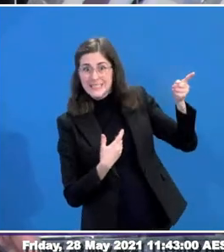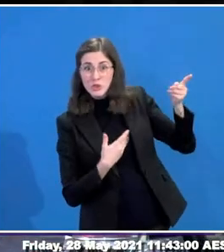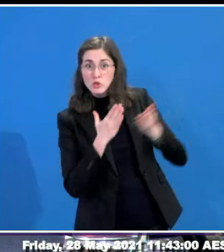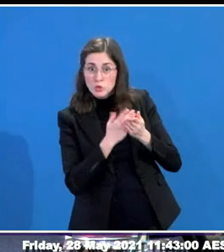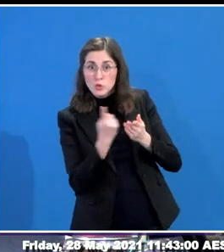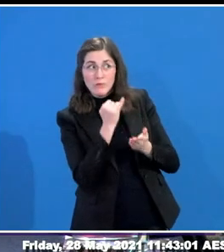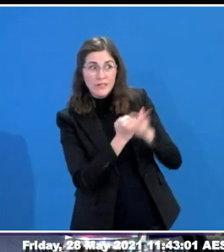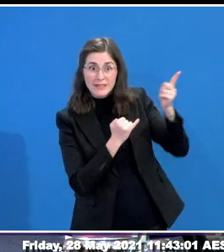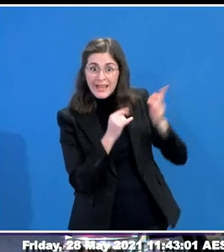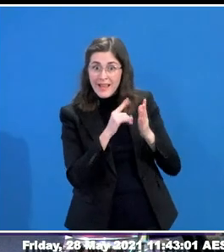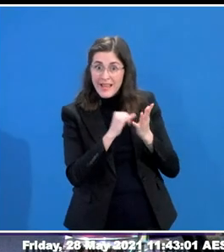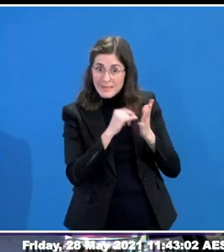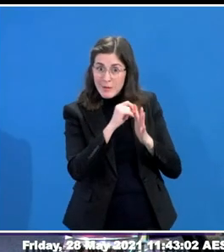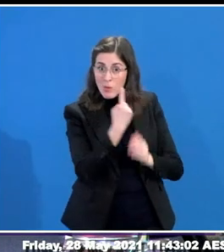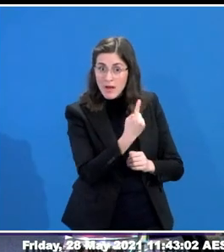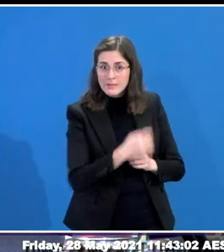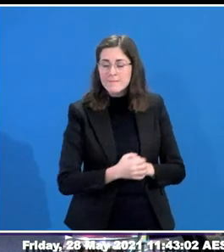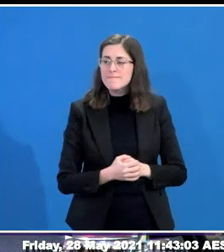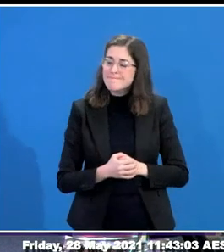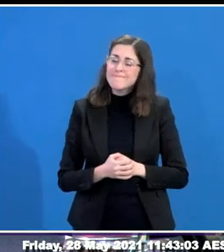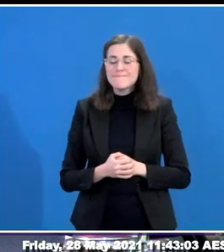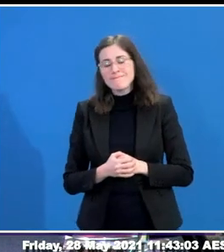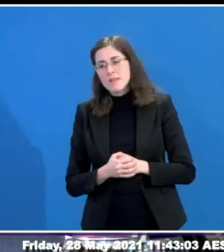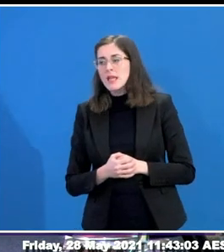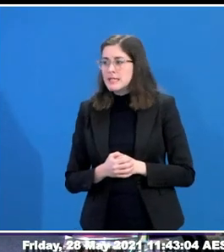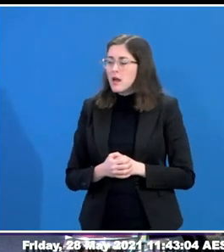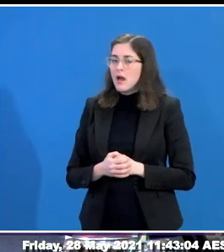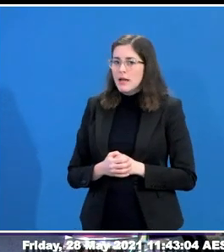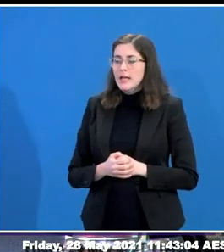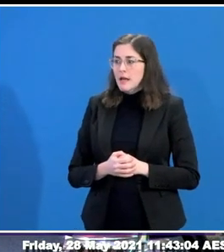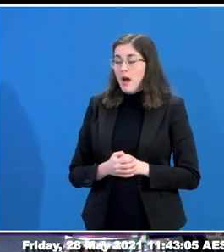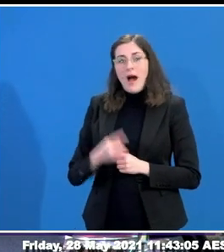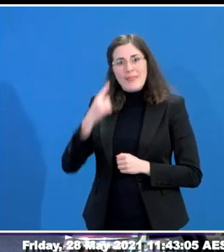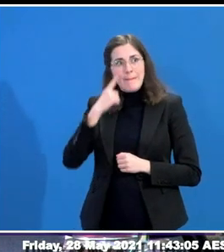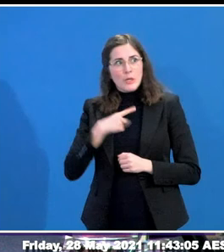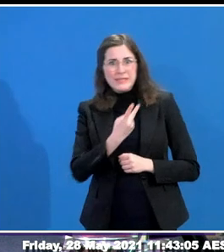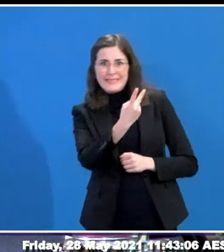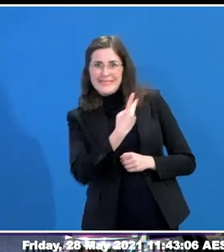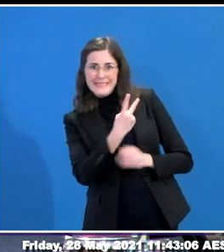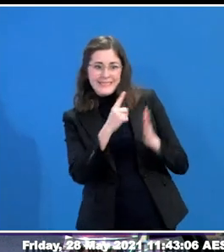Yes. I believe the relationship breakdown contributed towards this, yes.